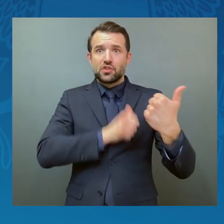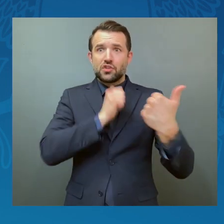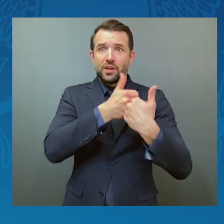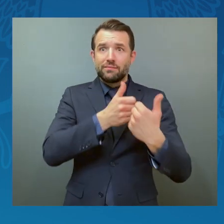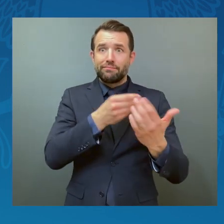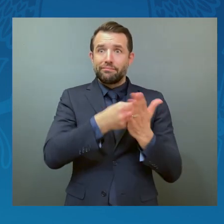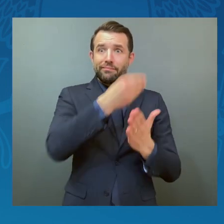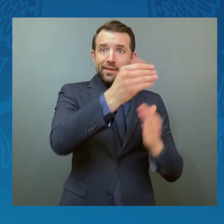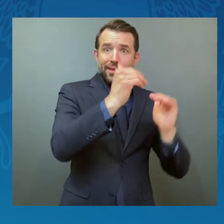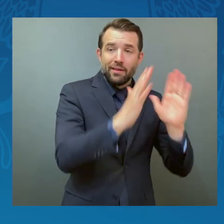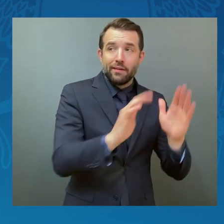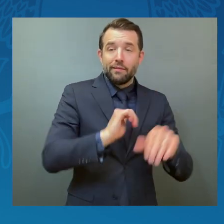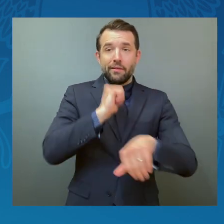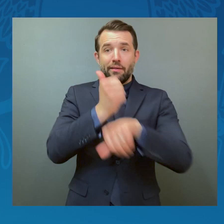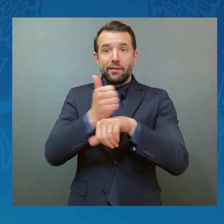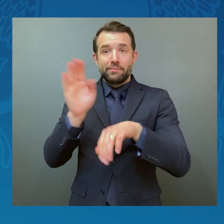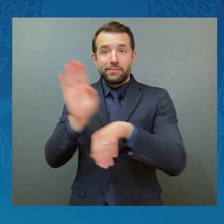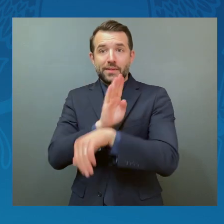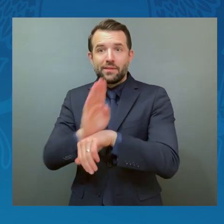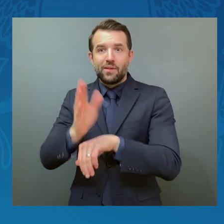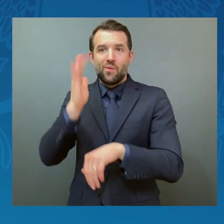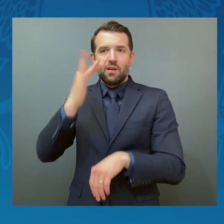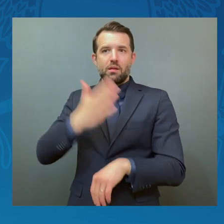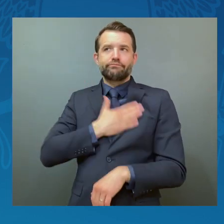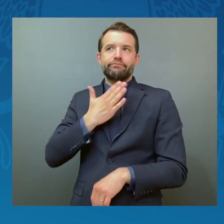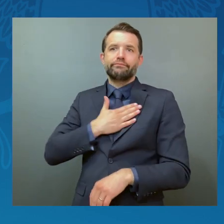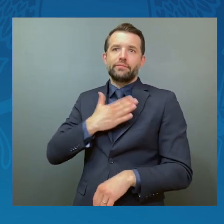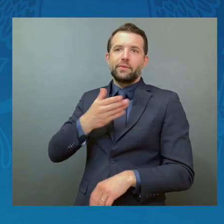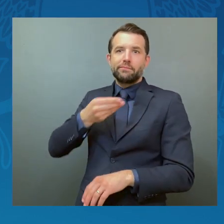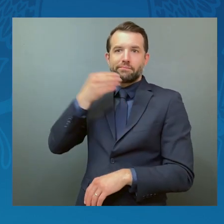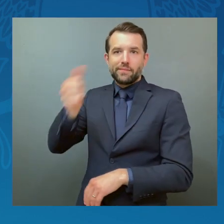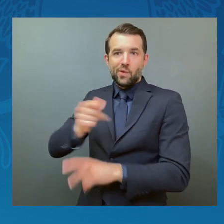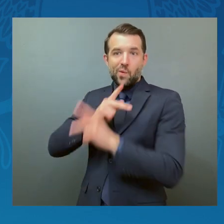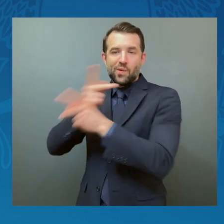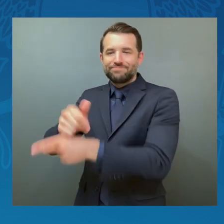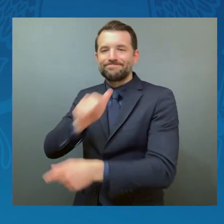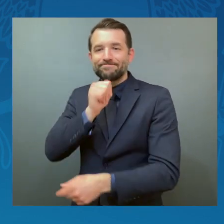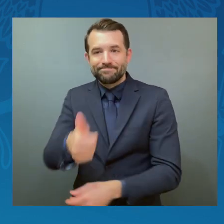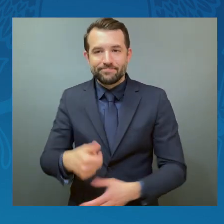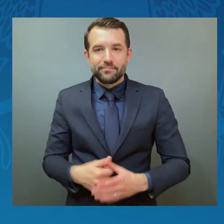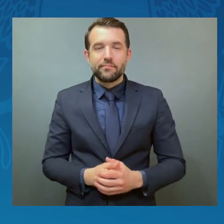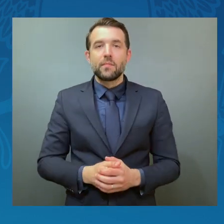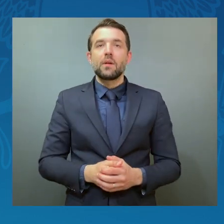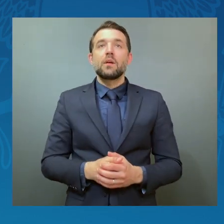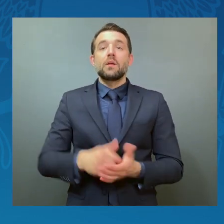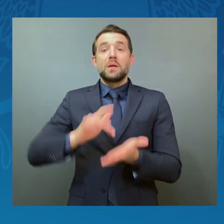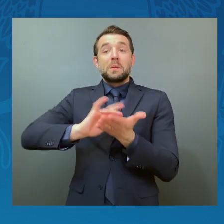Put simply medical debt is not like buying a home. It's not like buying a car. This is debt that Americans bear